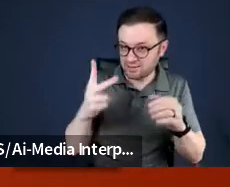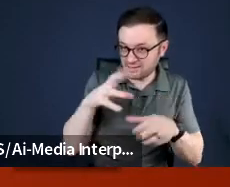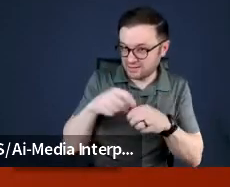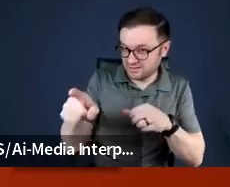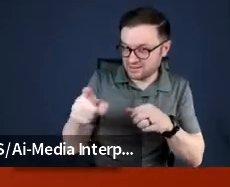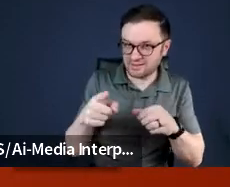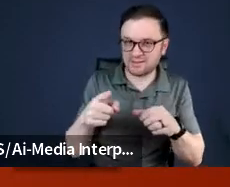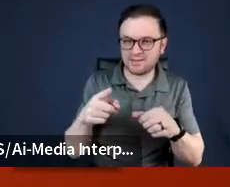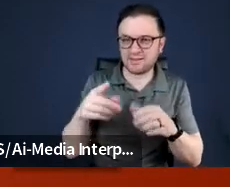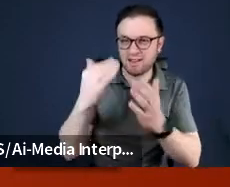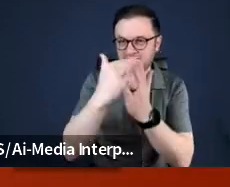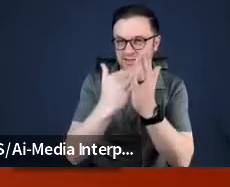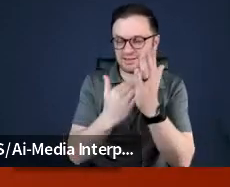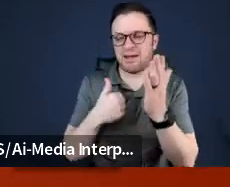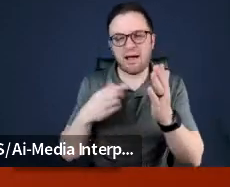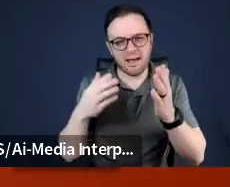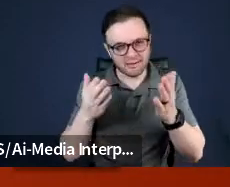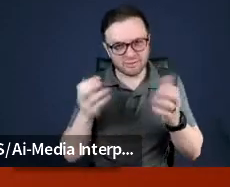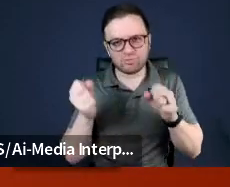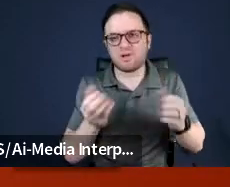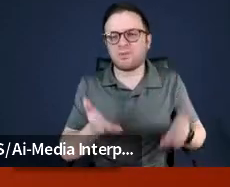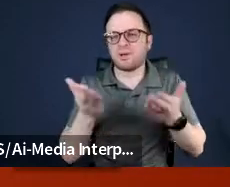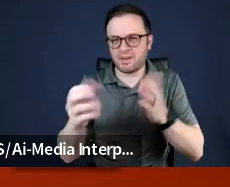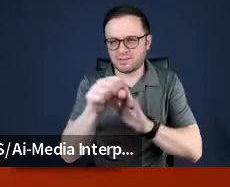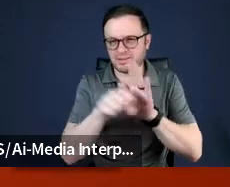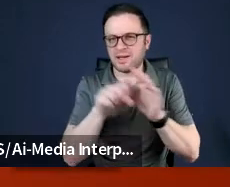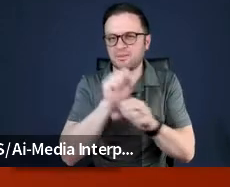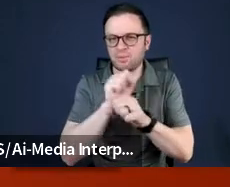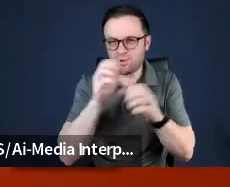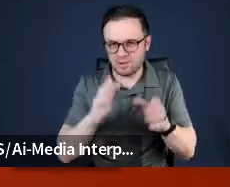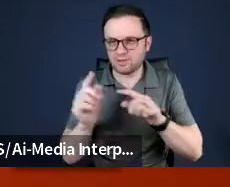ANDREW DRUMMOND: